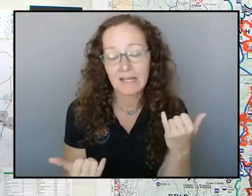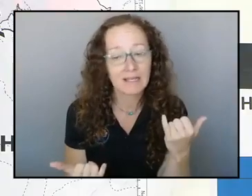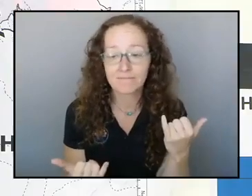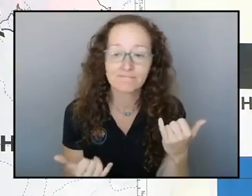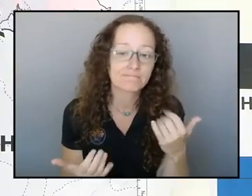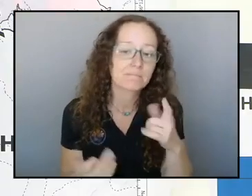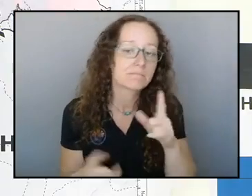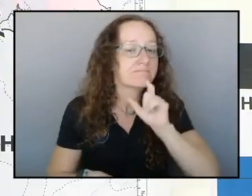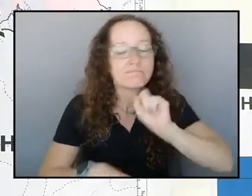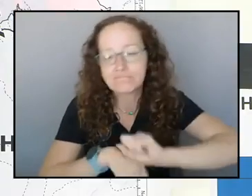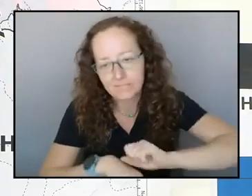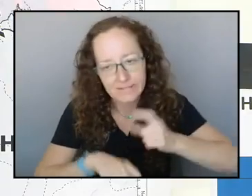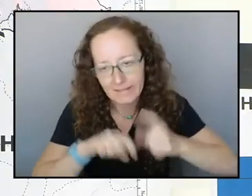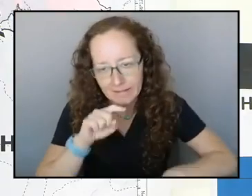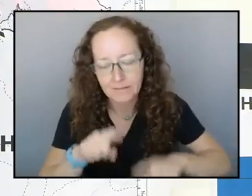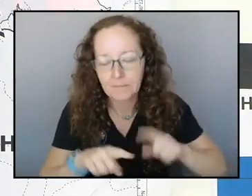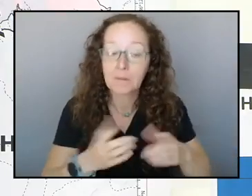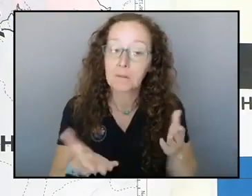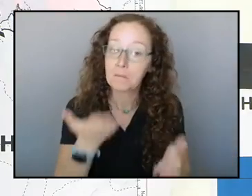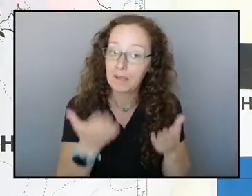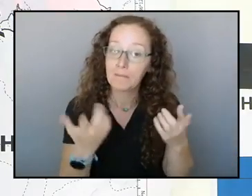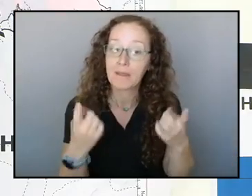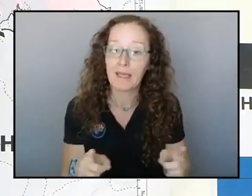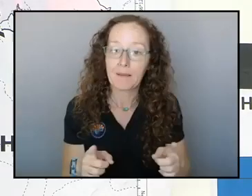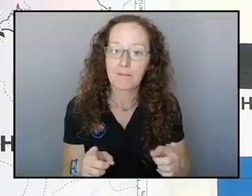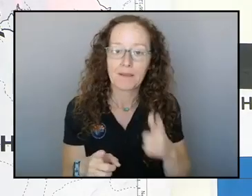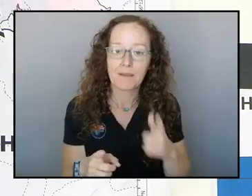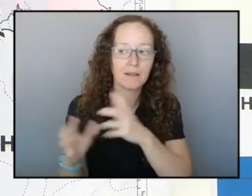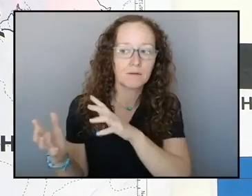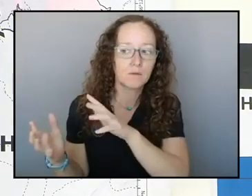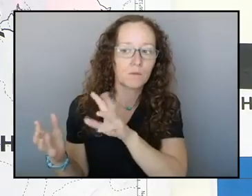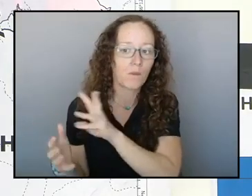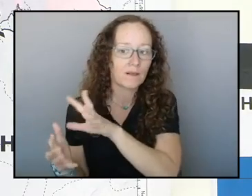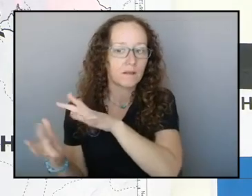you'll see that immediately we start to get that really